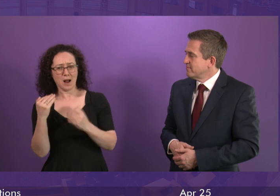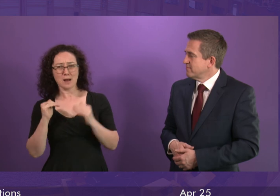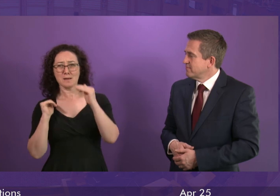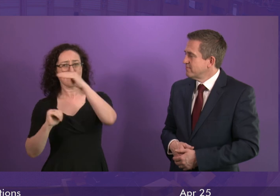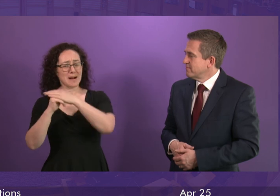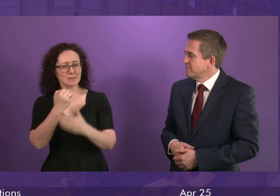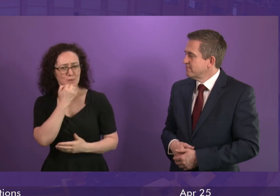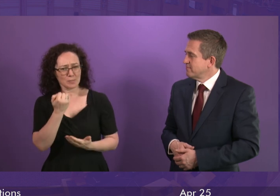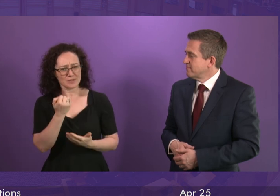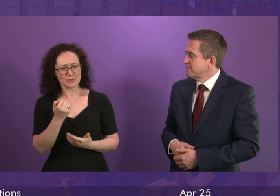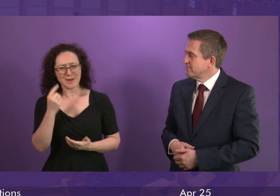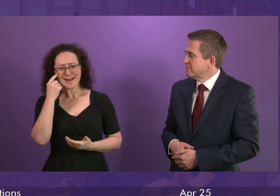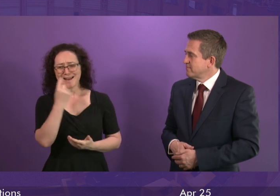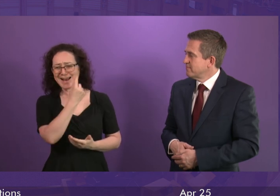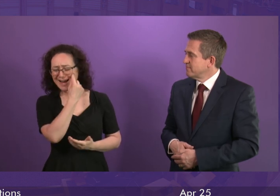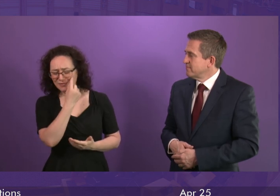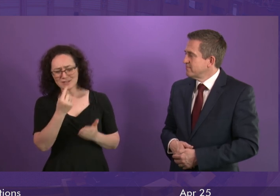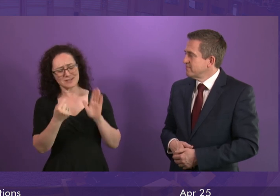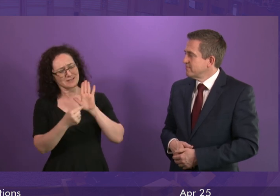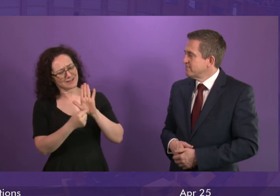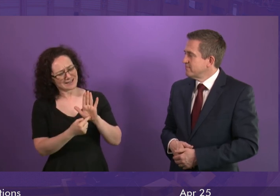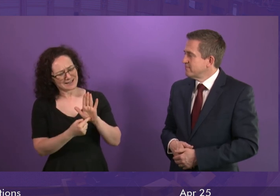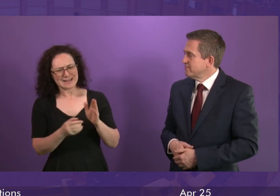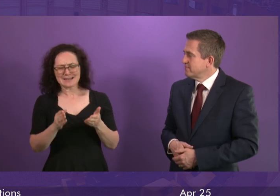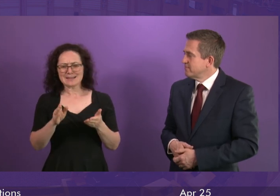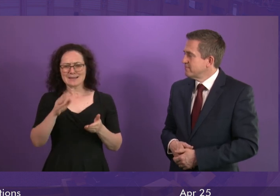bear out the suggestion that the attainment gap—the inequality gap—is growing; on